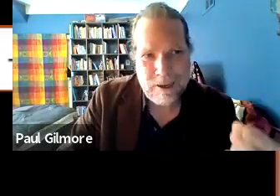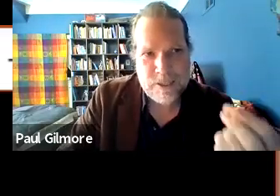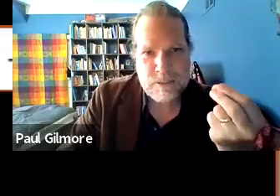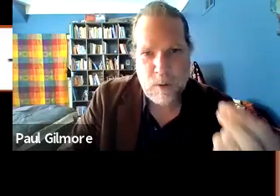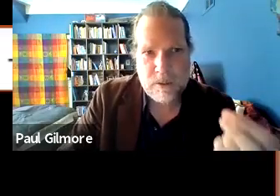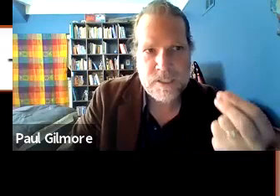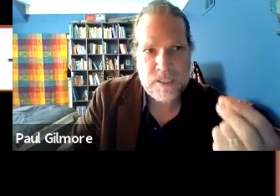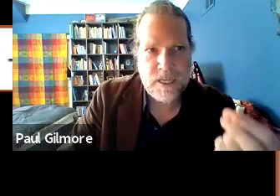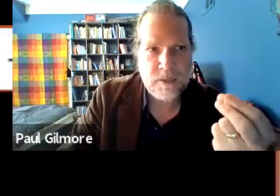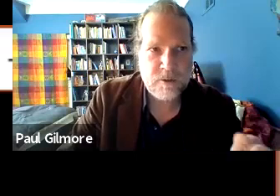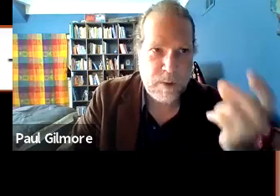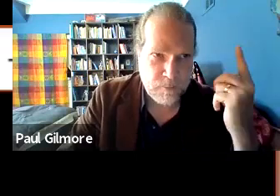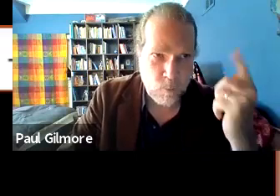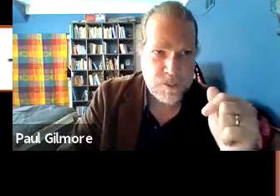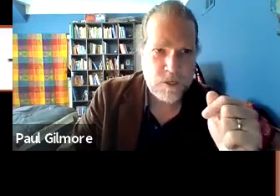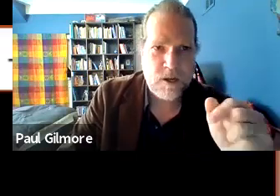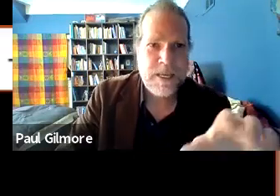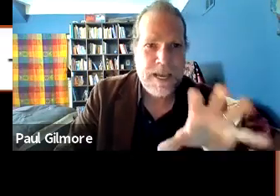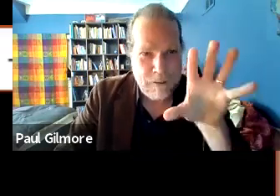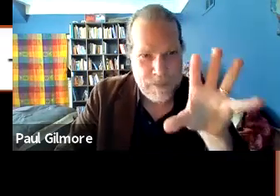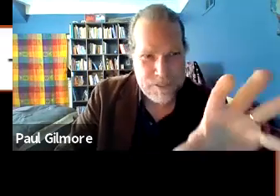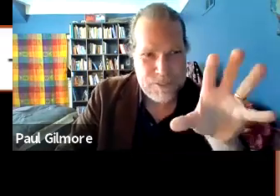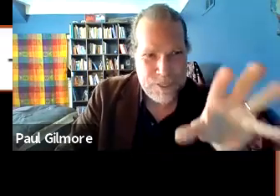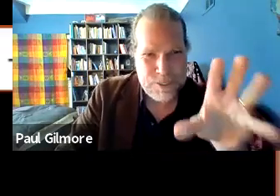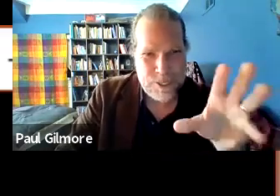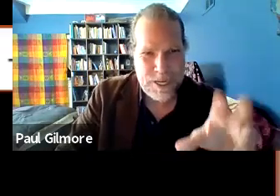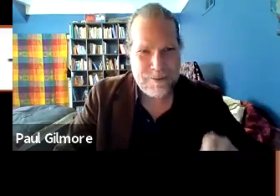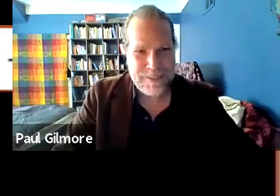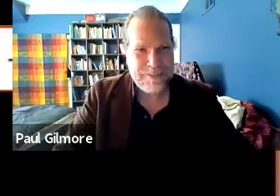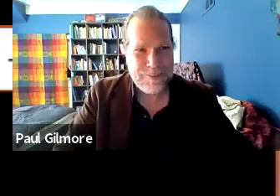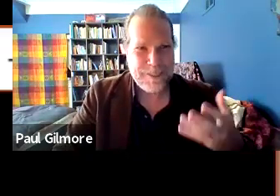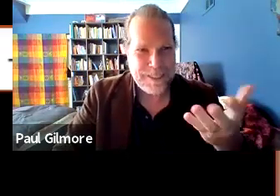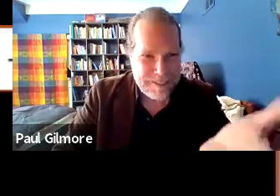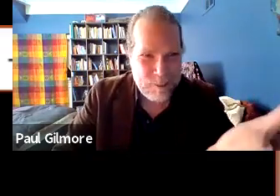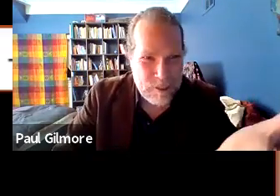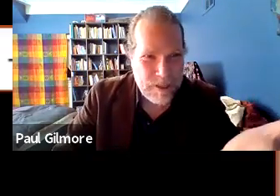largest Polish city on earth behind Warsaw. This is Chicago, Illinois, it doesn't look